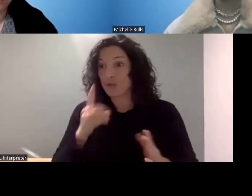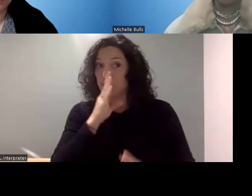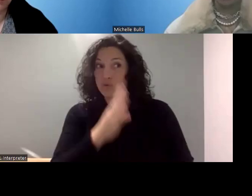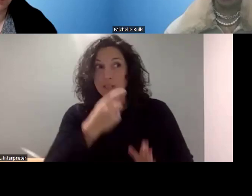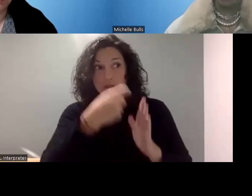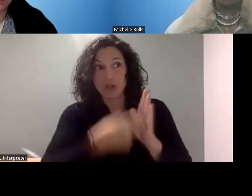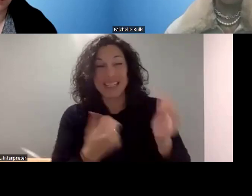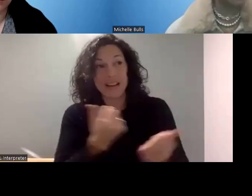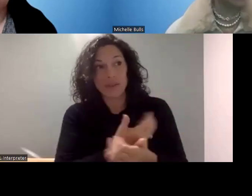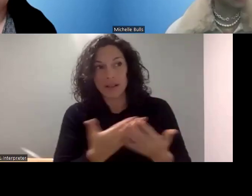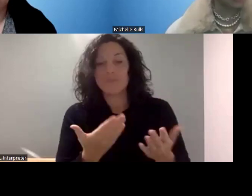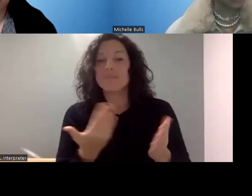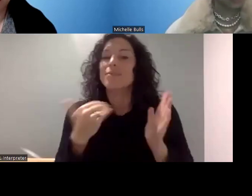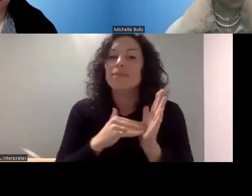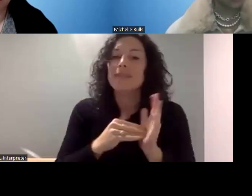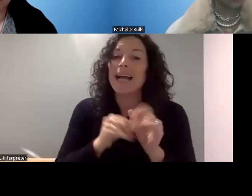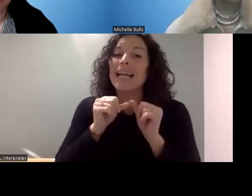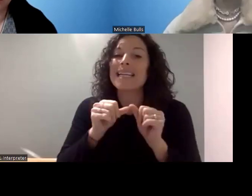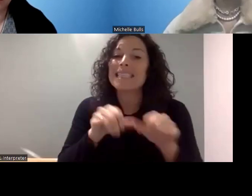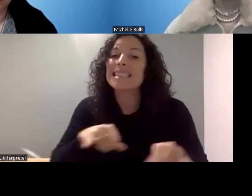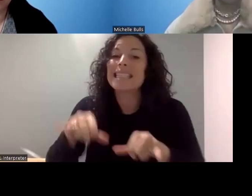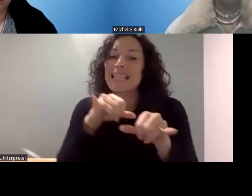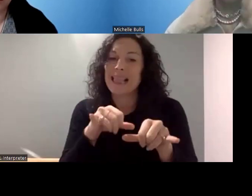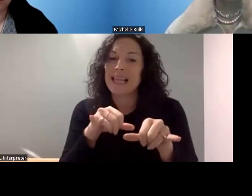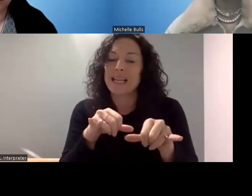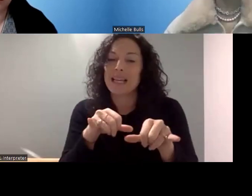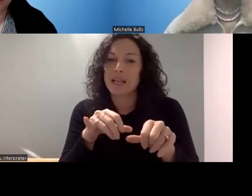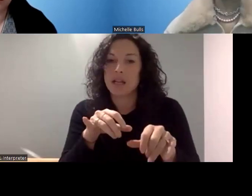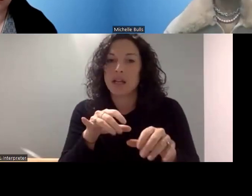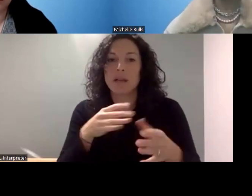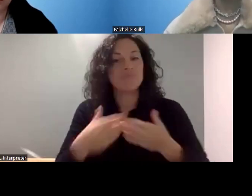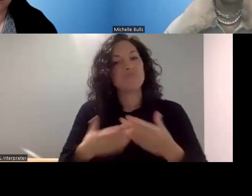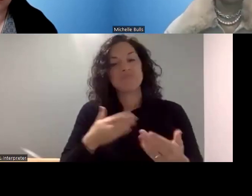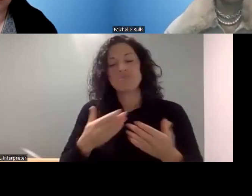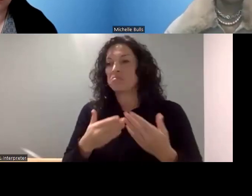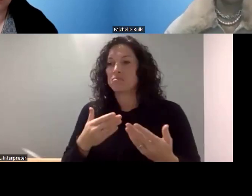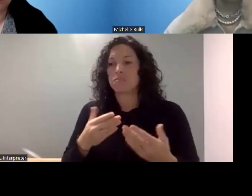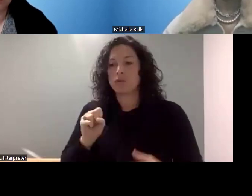again, consistently regardless of the source of funds.